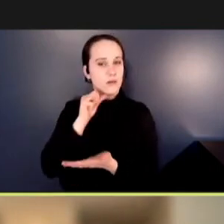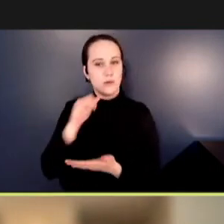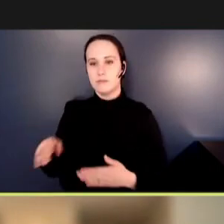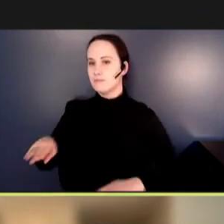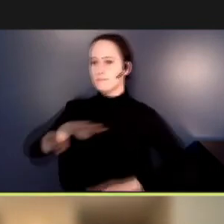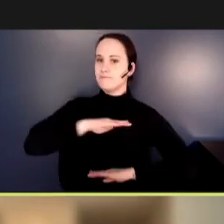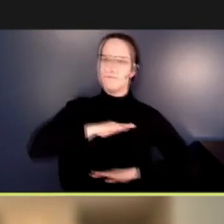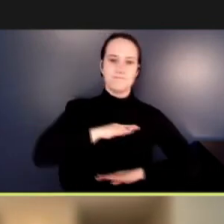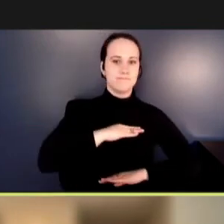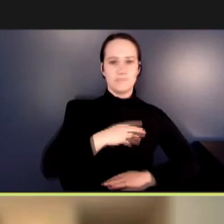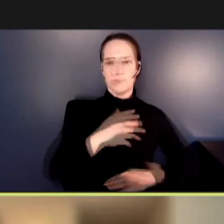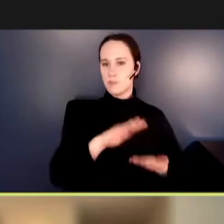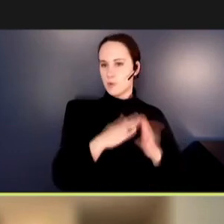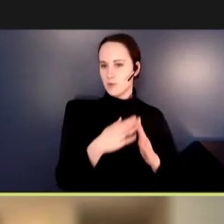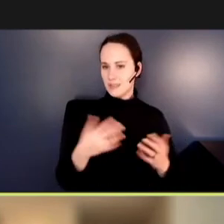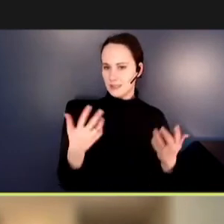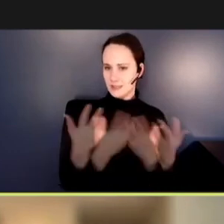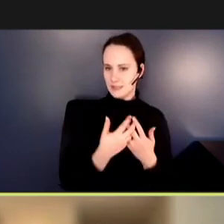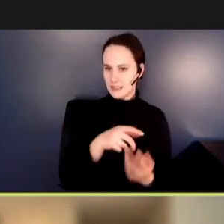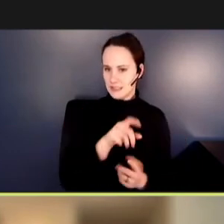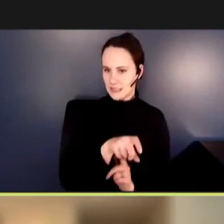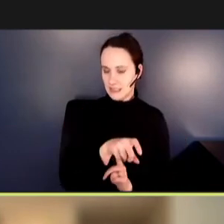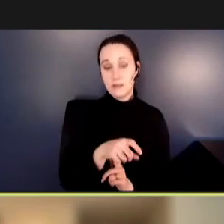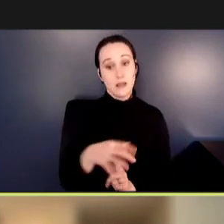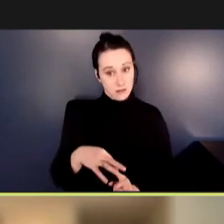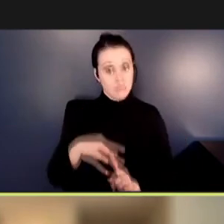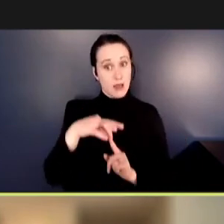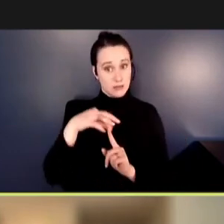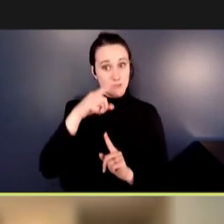Especially it doesn't meet the needs given the fact that the funding has so